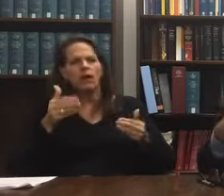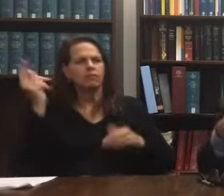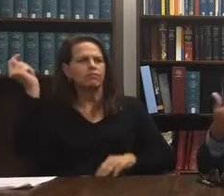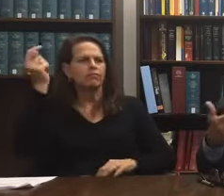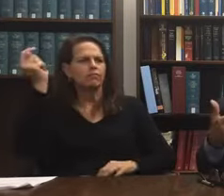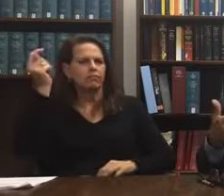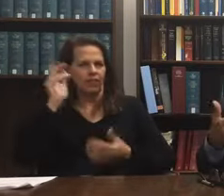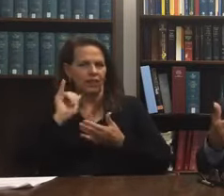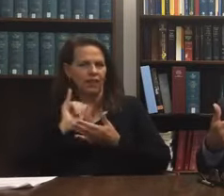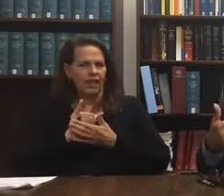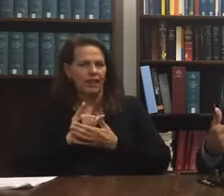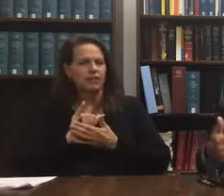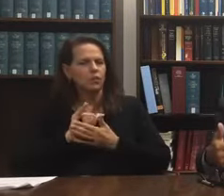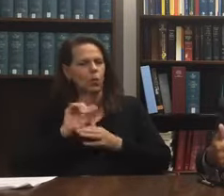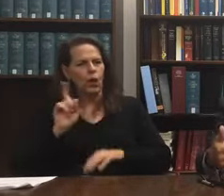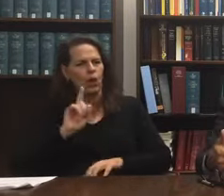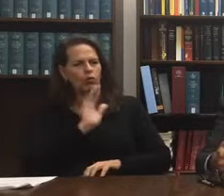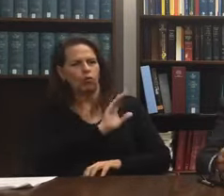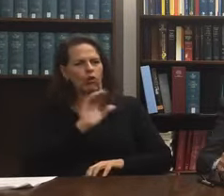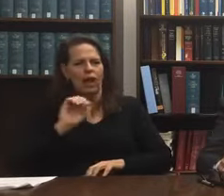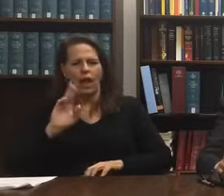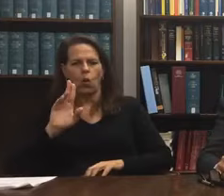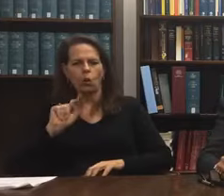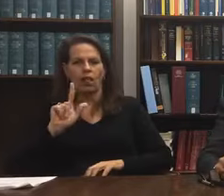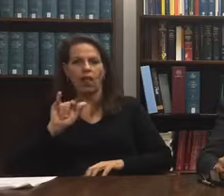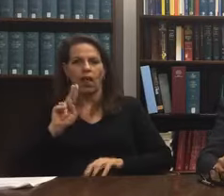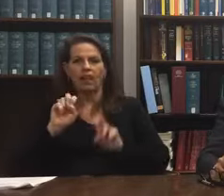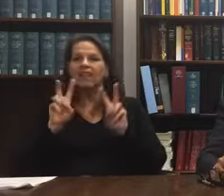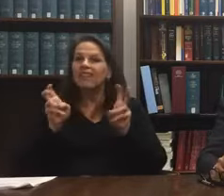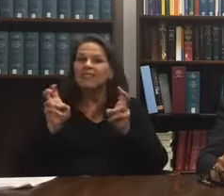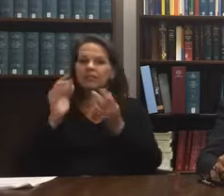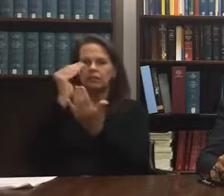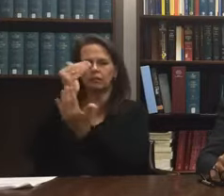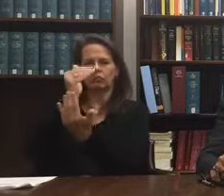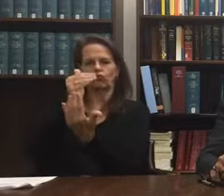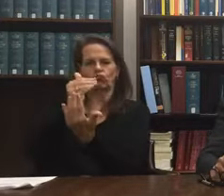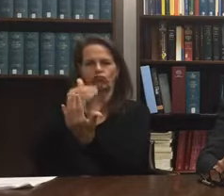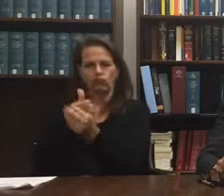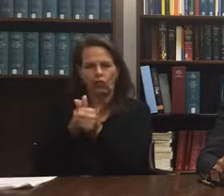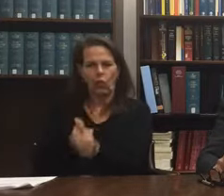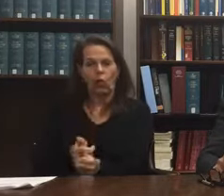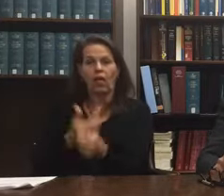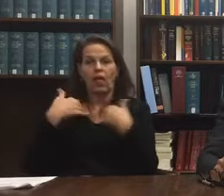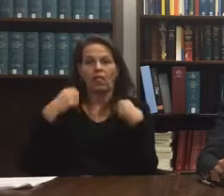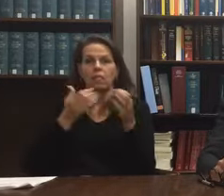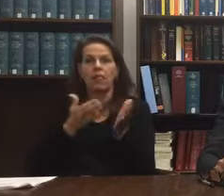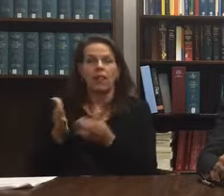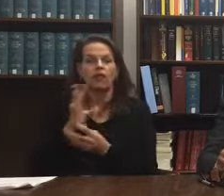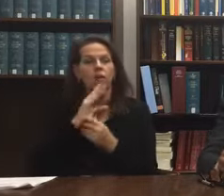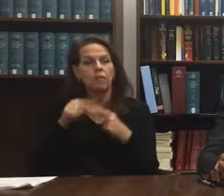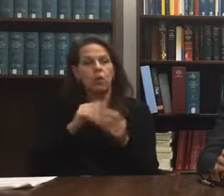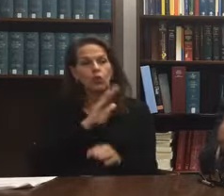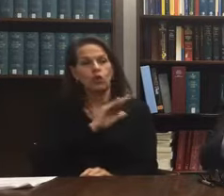where the outline comes in and you know you're not gonna when the when the a health plan talks about your child they're gonna talk about well they asked